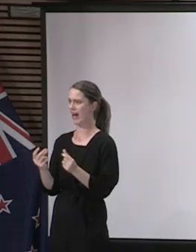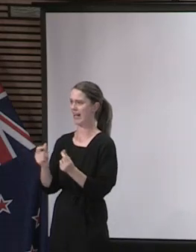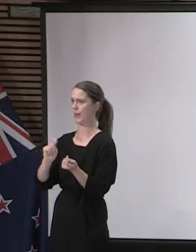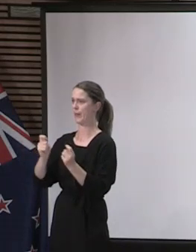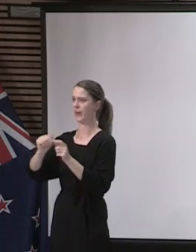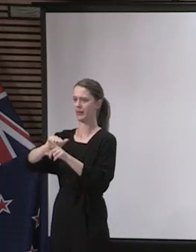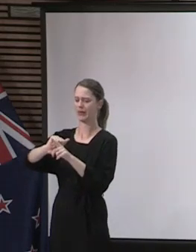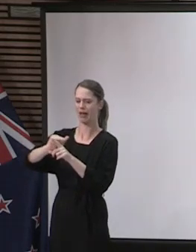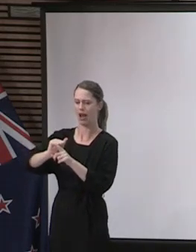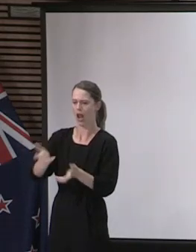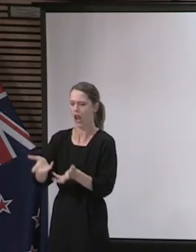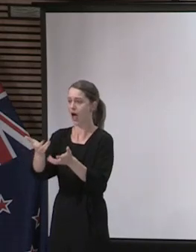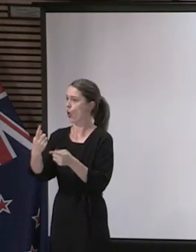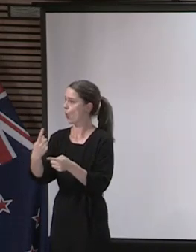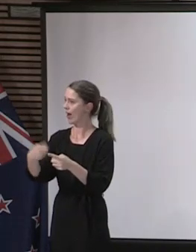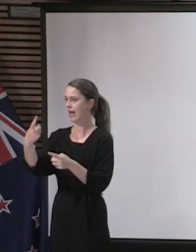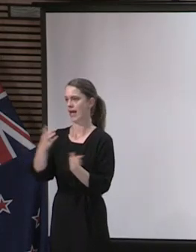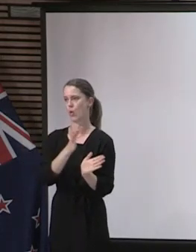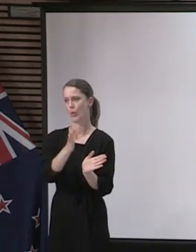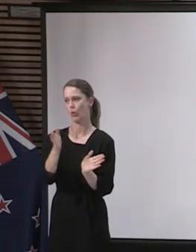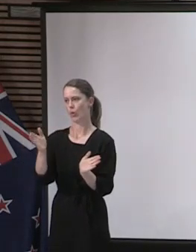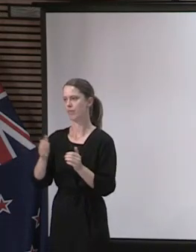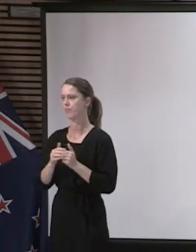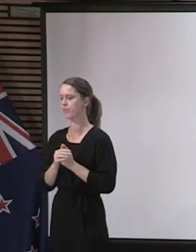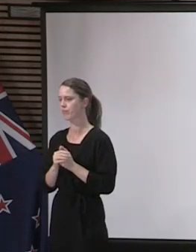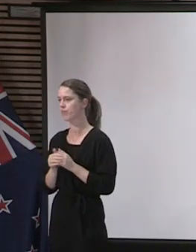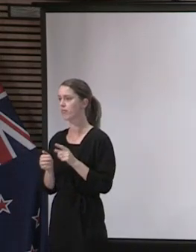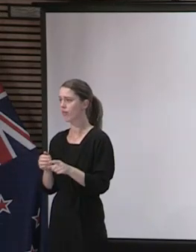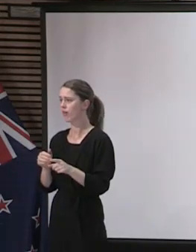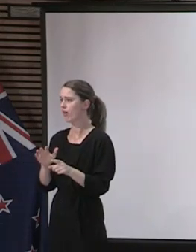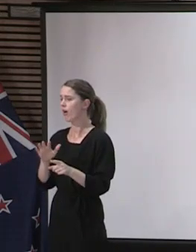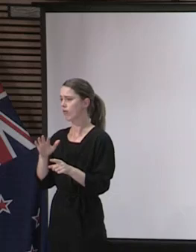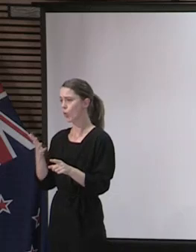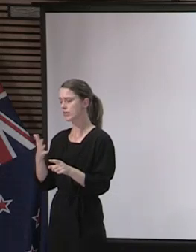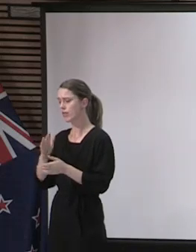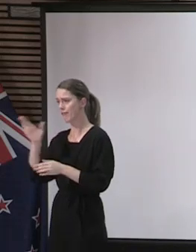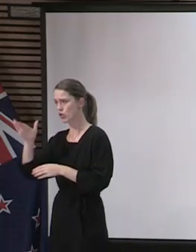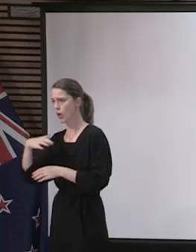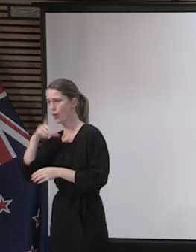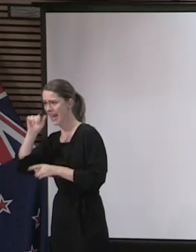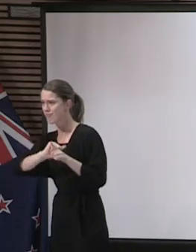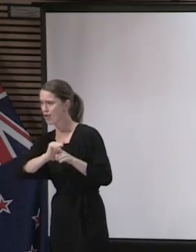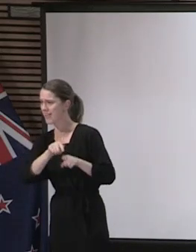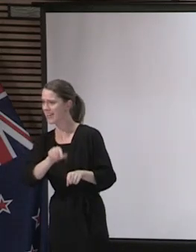capability, build a national system of collating information across regions and we have had to do that very,